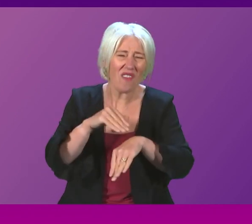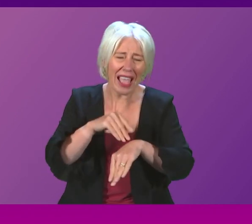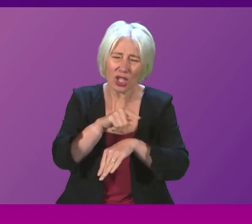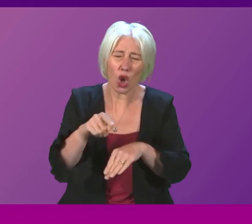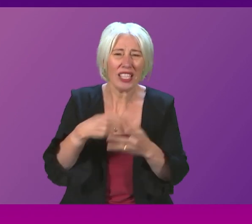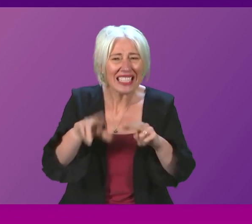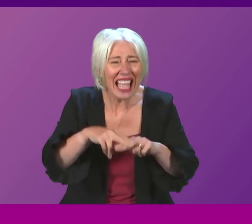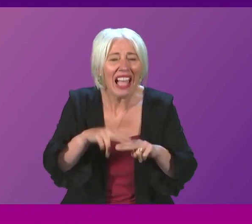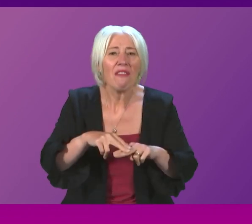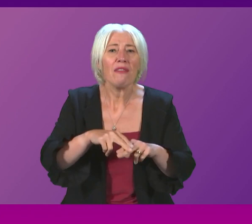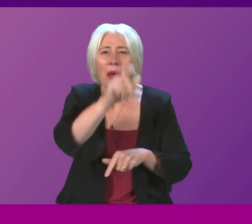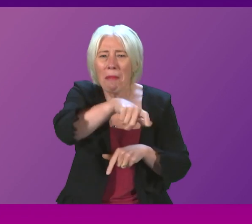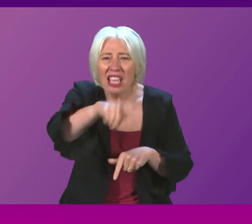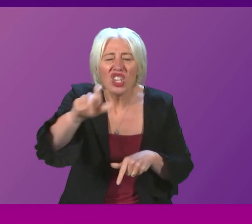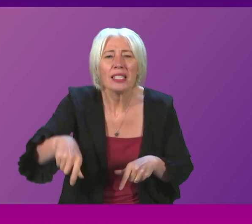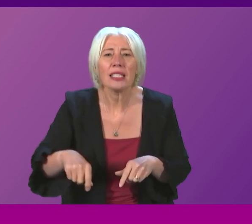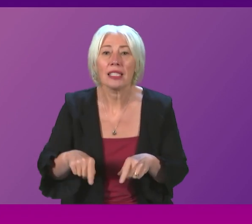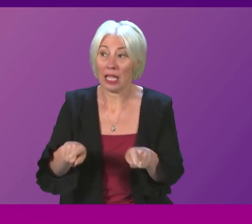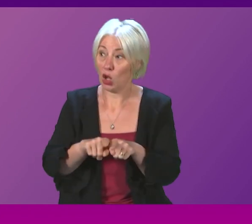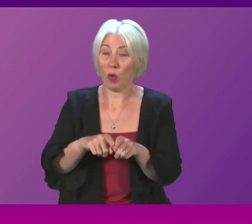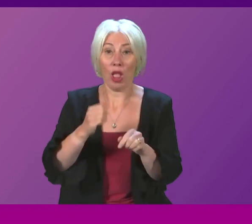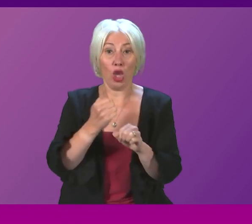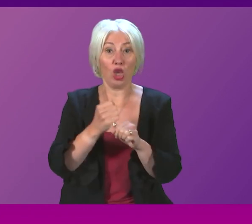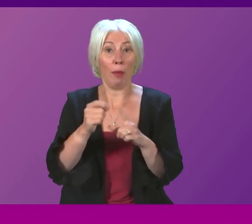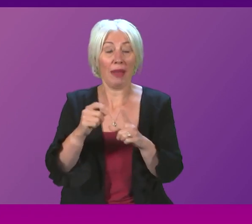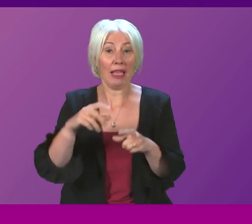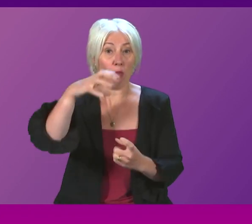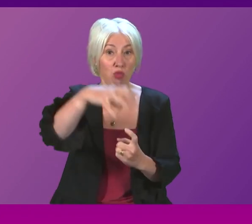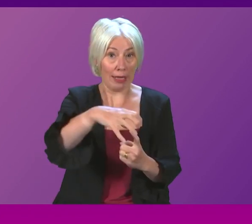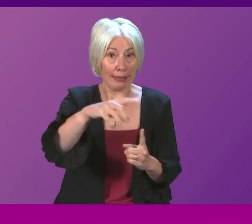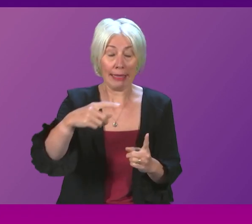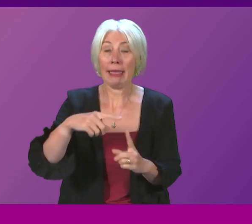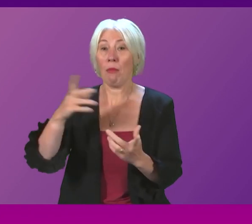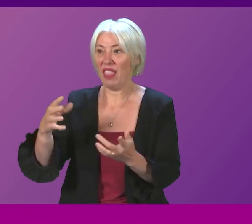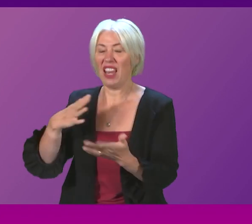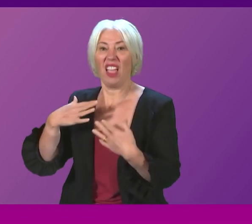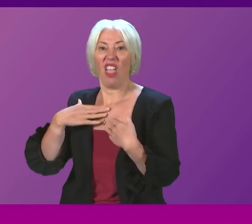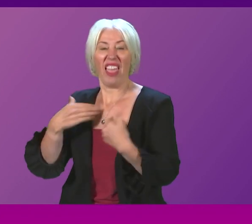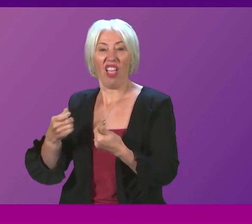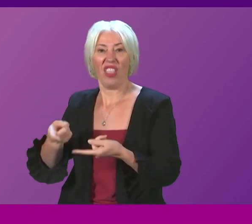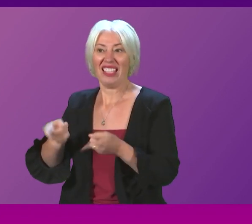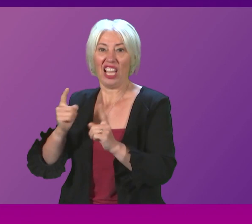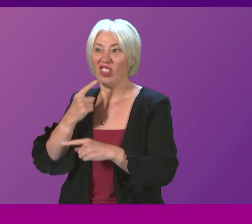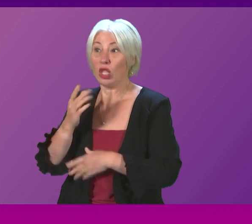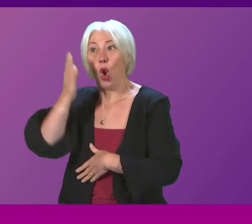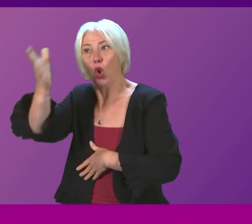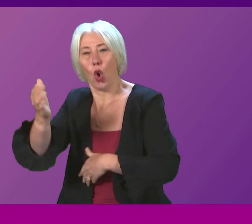At the same time that he is cutting funds for GP practices, the health secretary is telling people to go to their GP instead of going to accident and emergency.